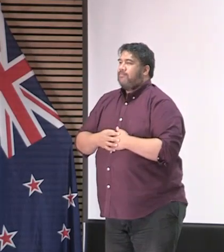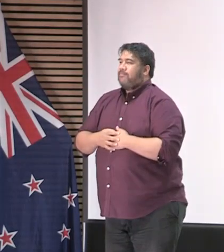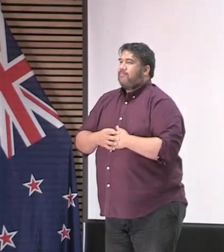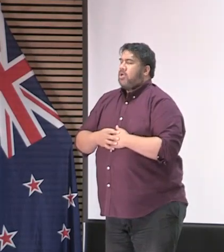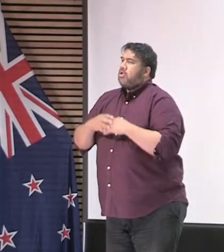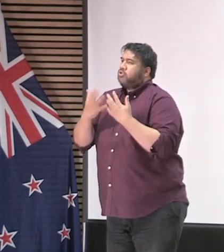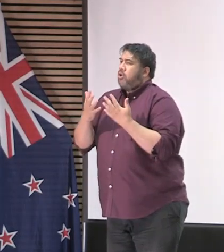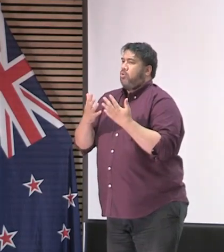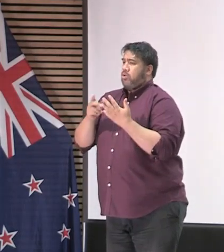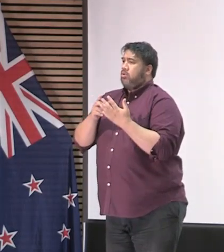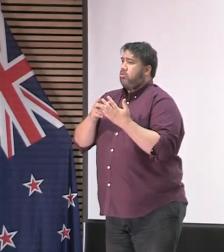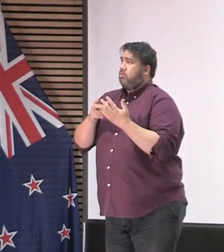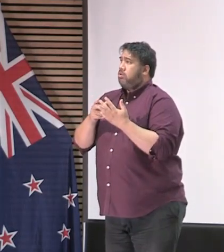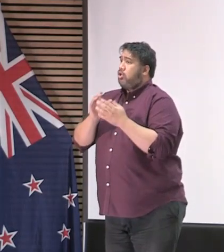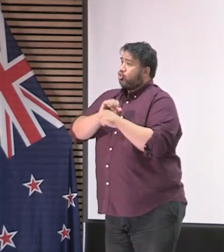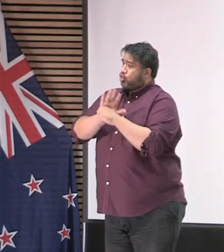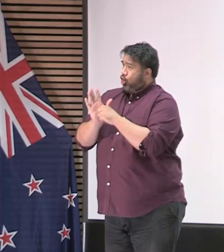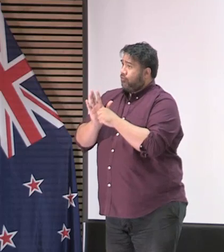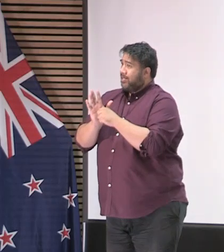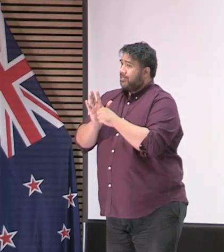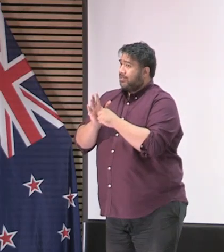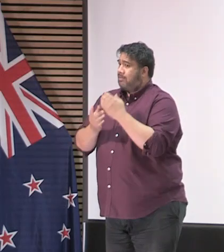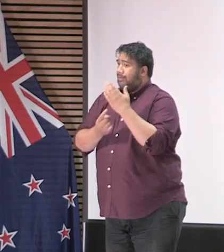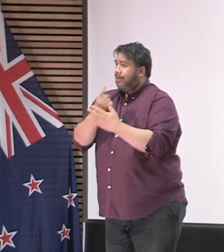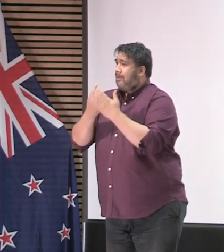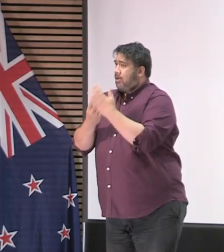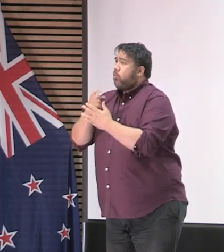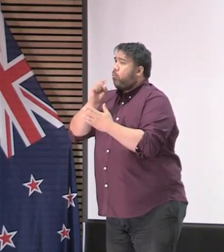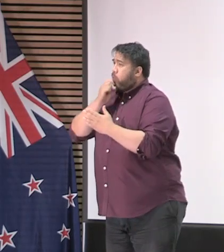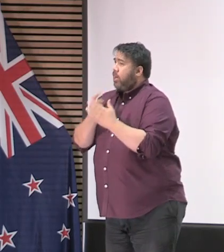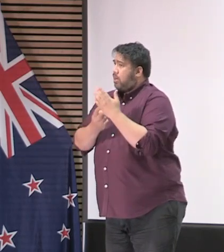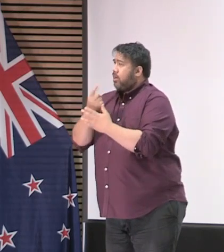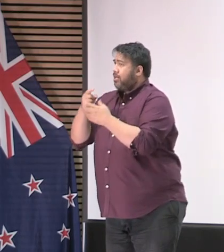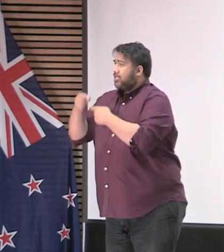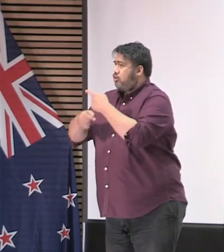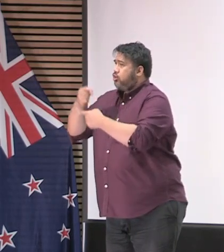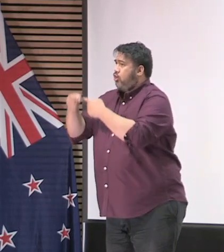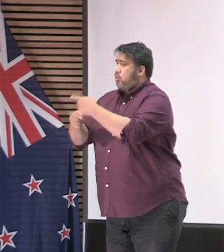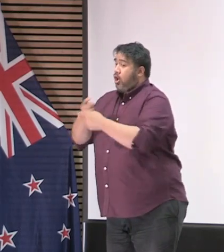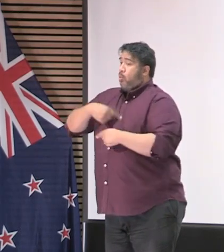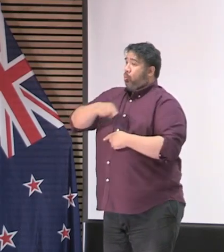3. First of all, a reminder